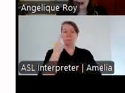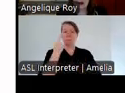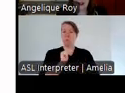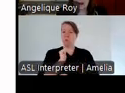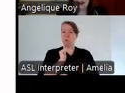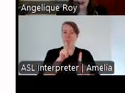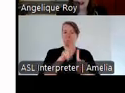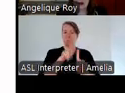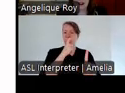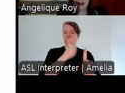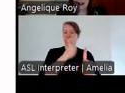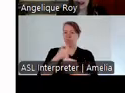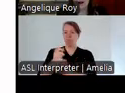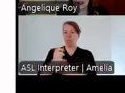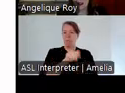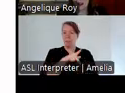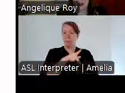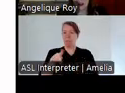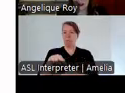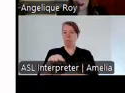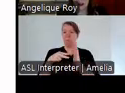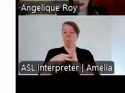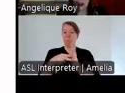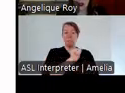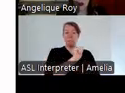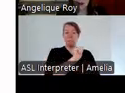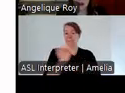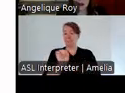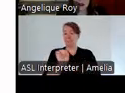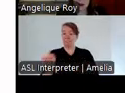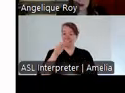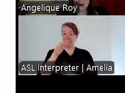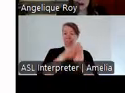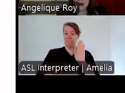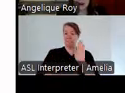to database entries in our A to Z list. We chose to pursue visual